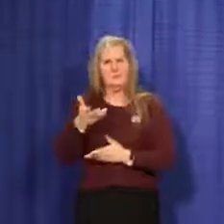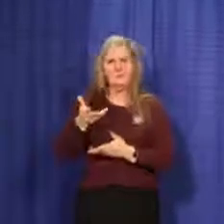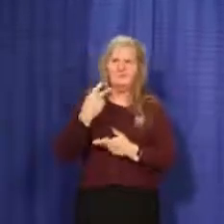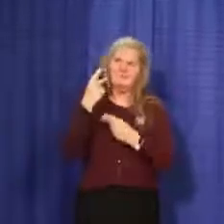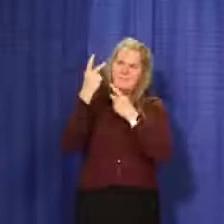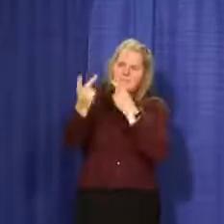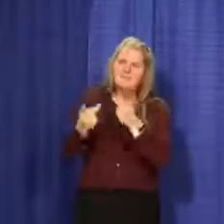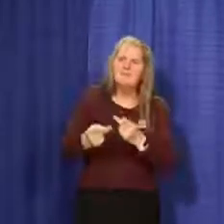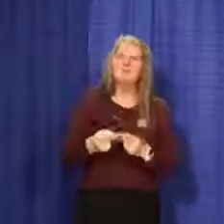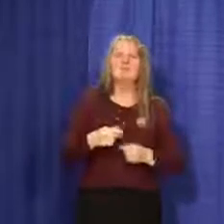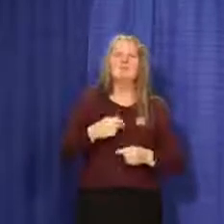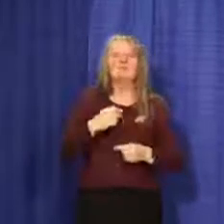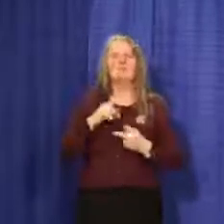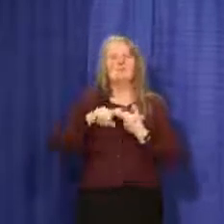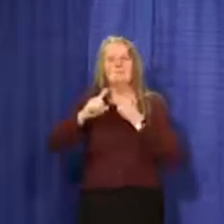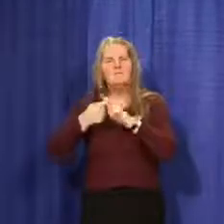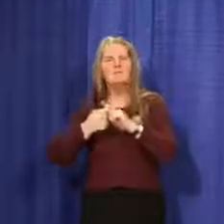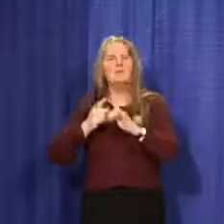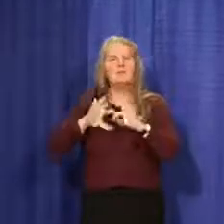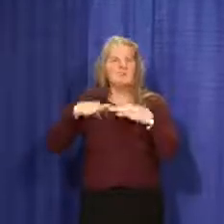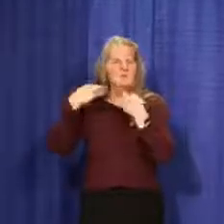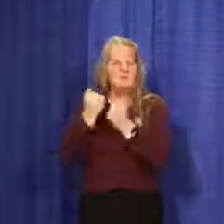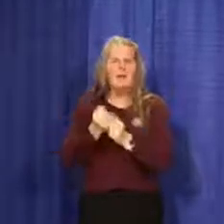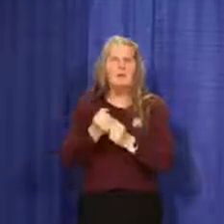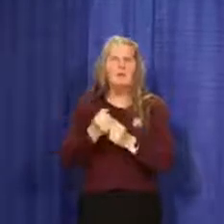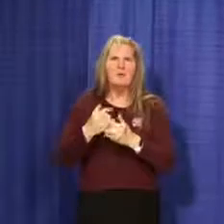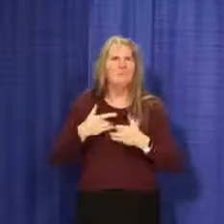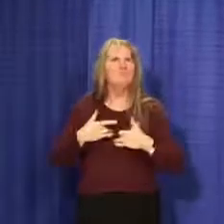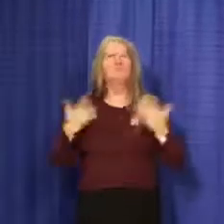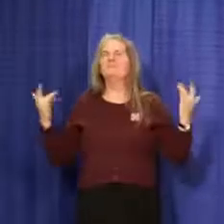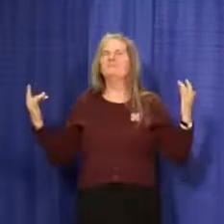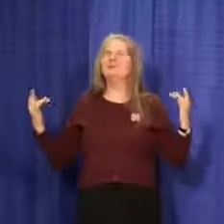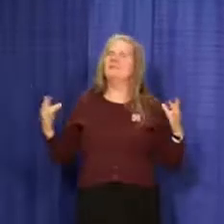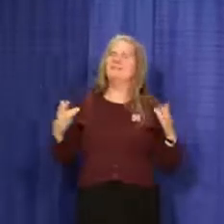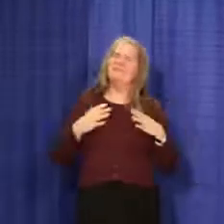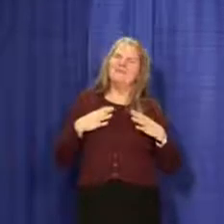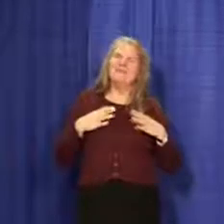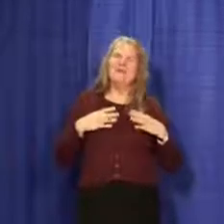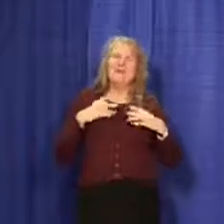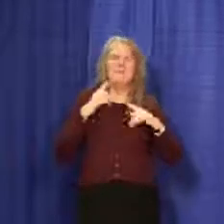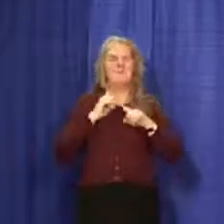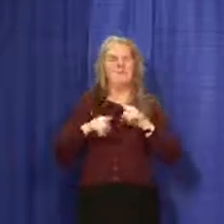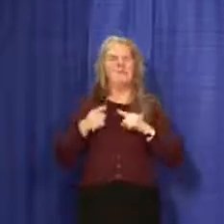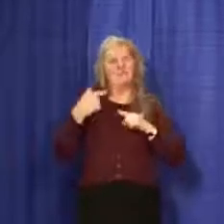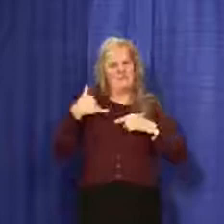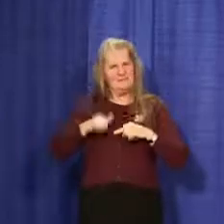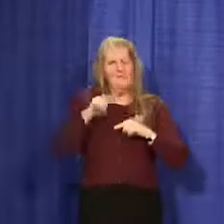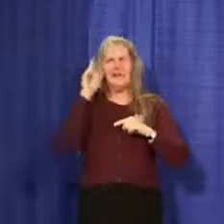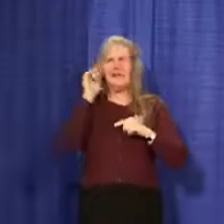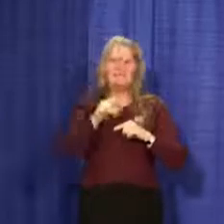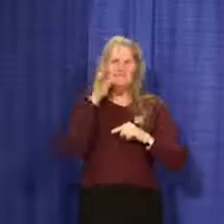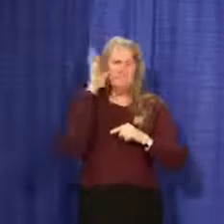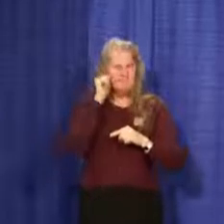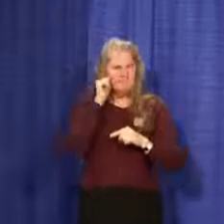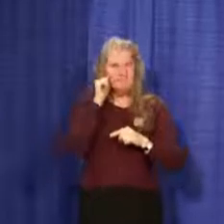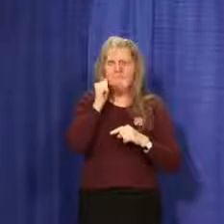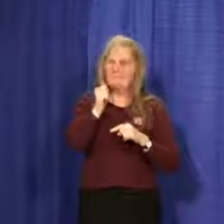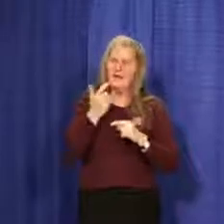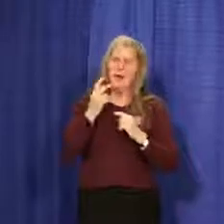family or just to take an air North special getaway. But we have to keep earning this privilege.